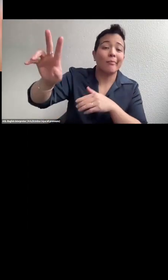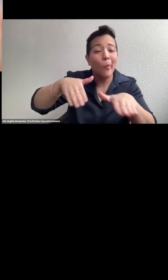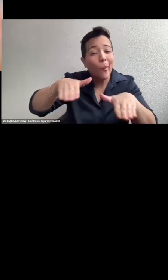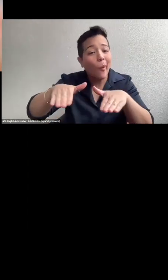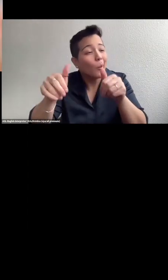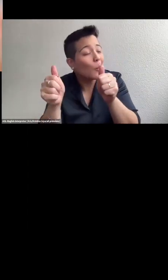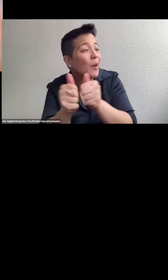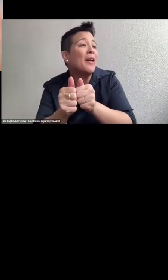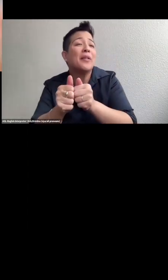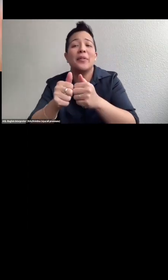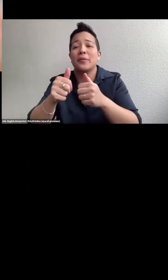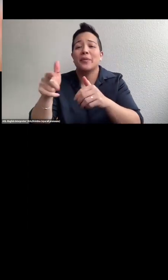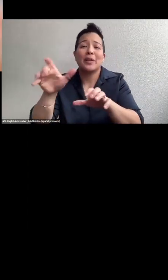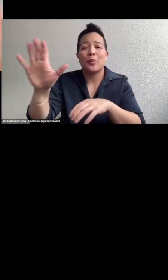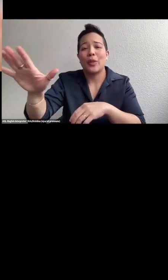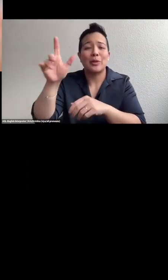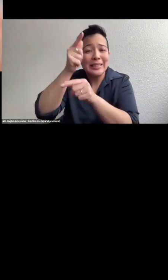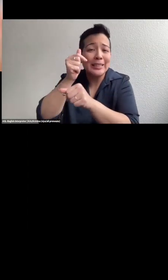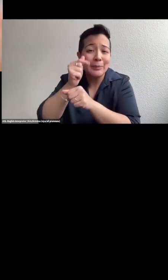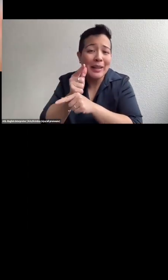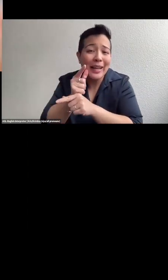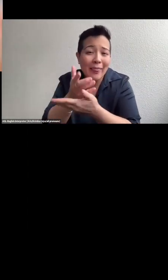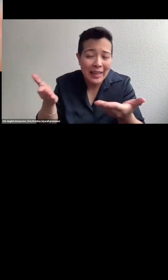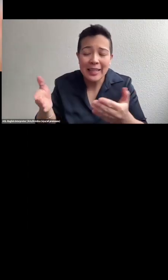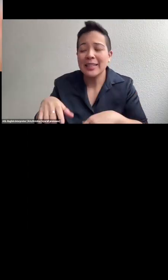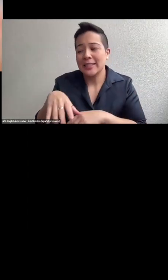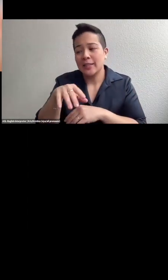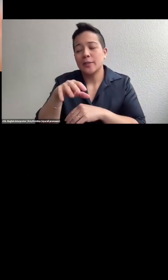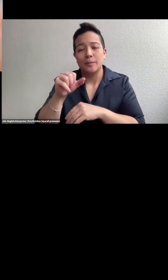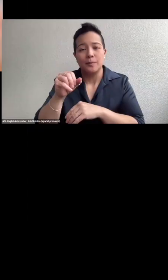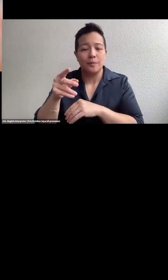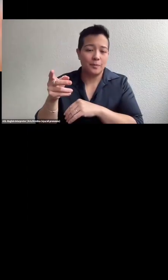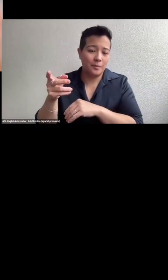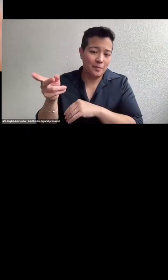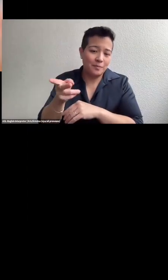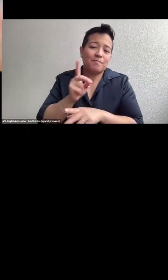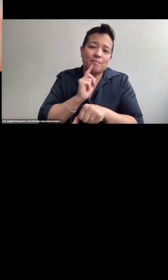sibling things and they genuinely act, you know,